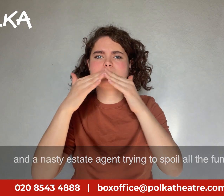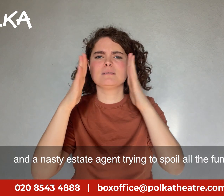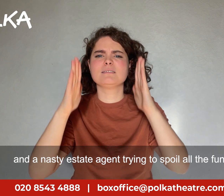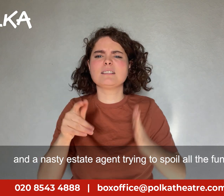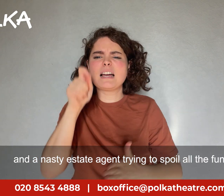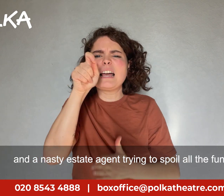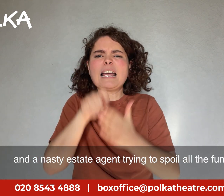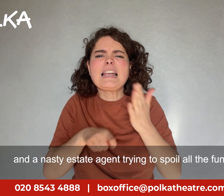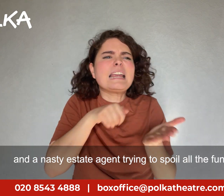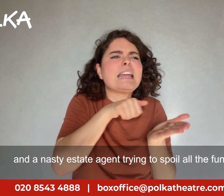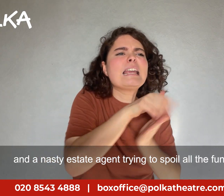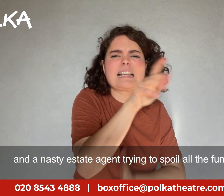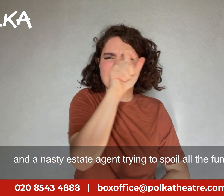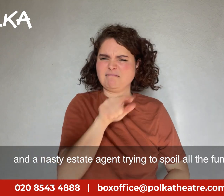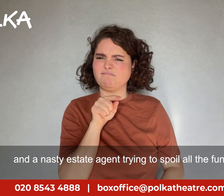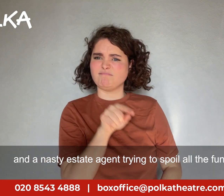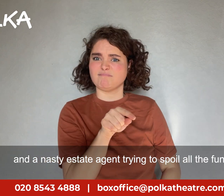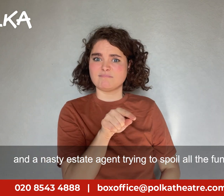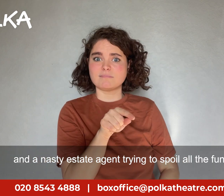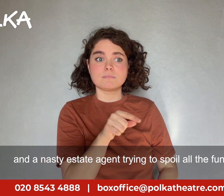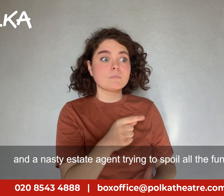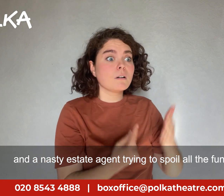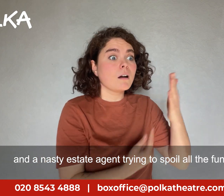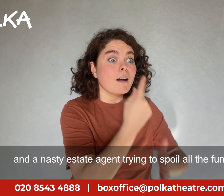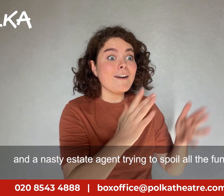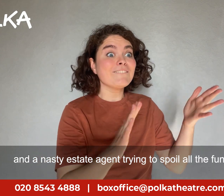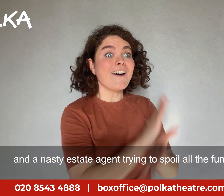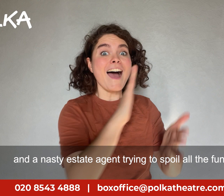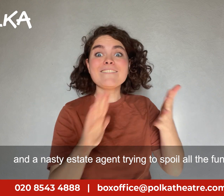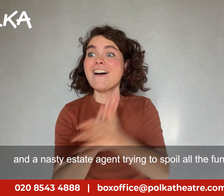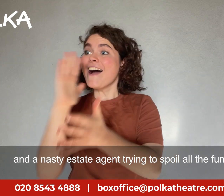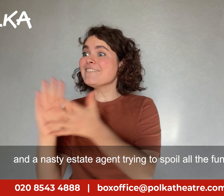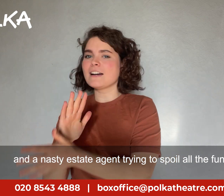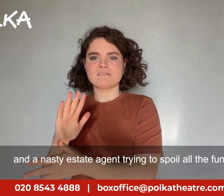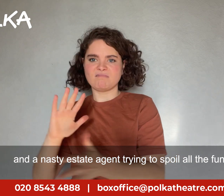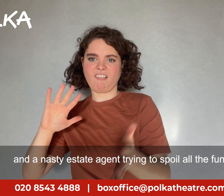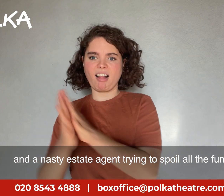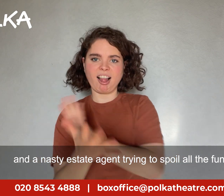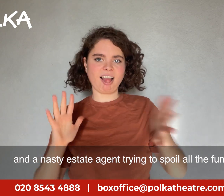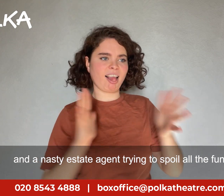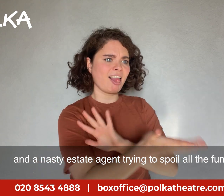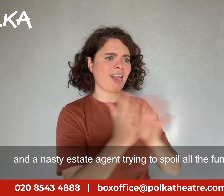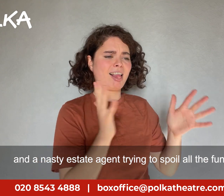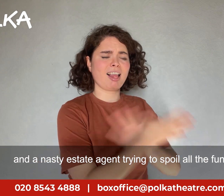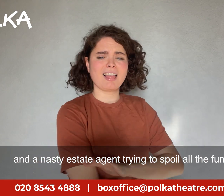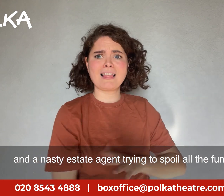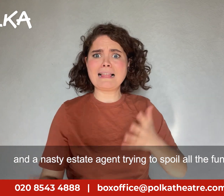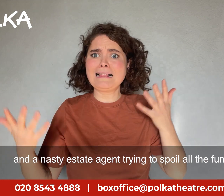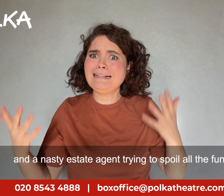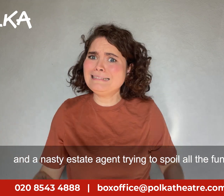and a nasty estate agent trying to spoil all the fun,